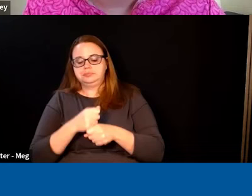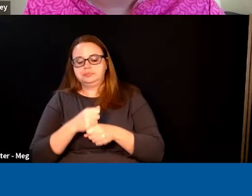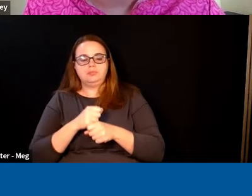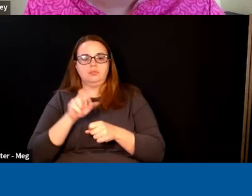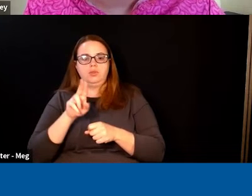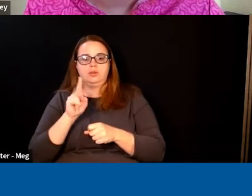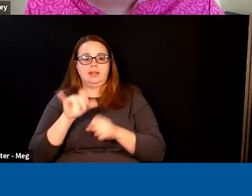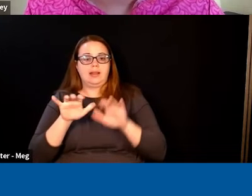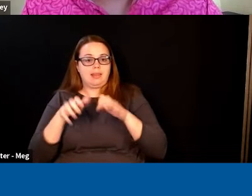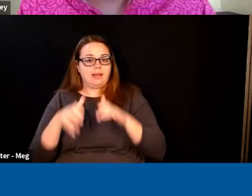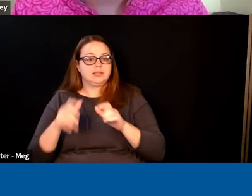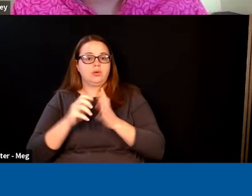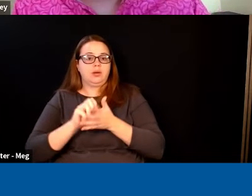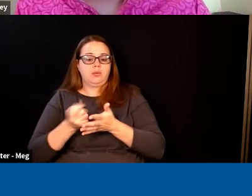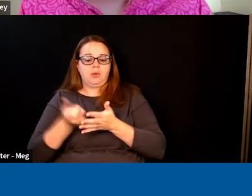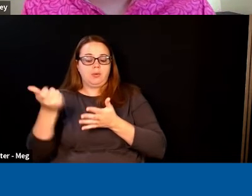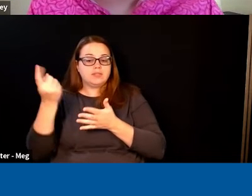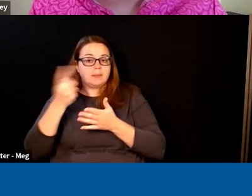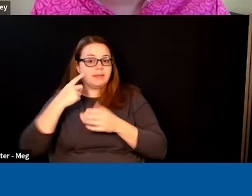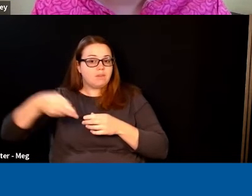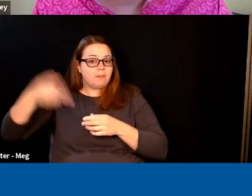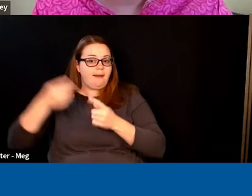remove something from high contrast mode, but maintain layout.